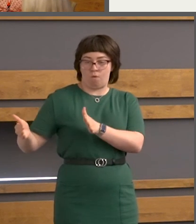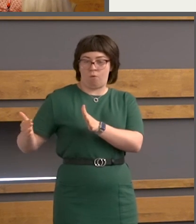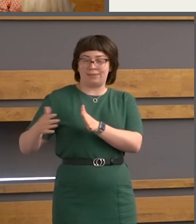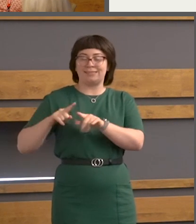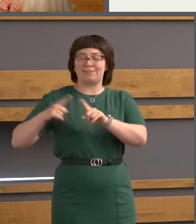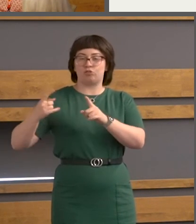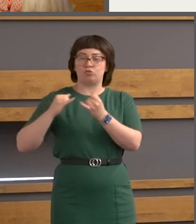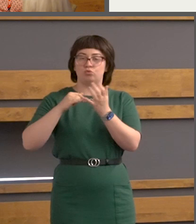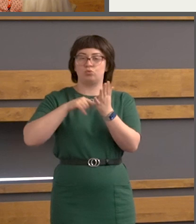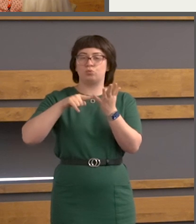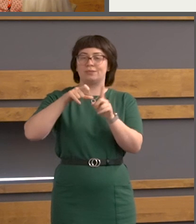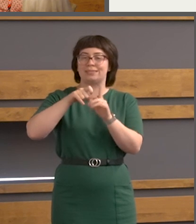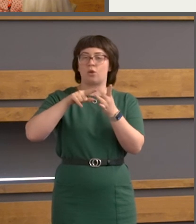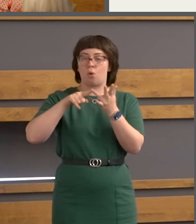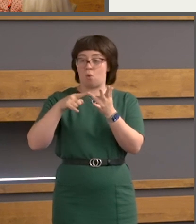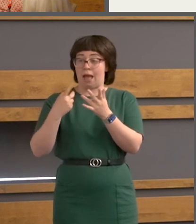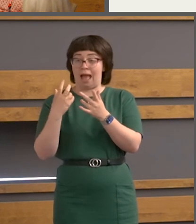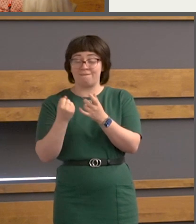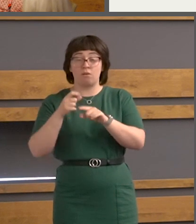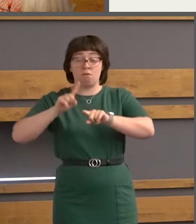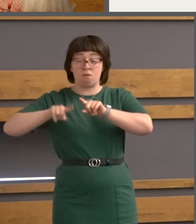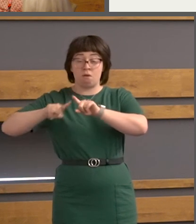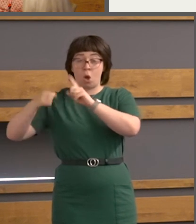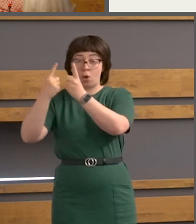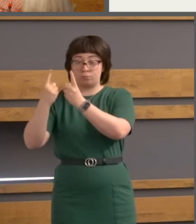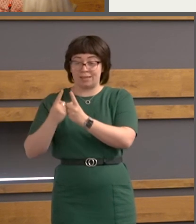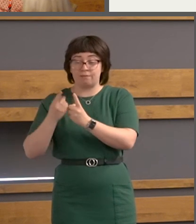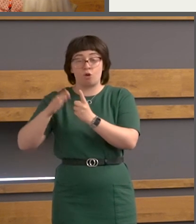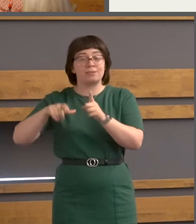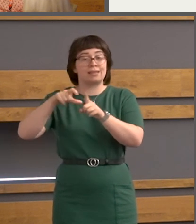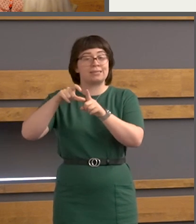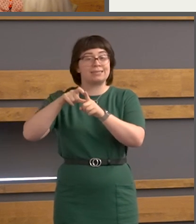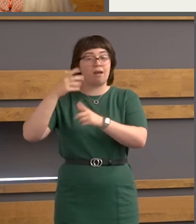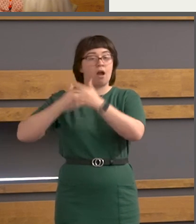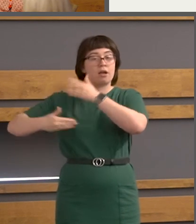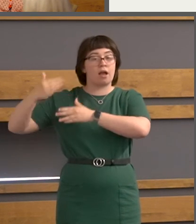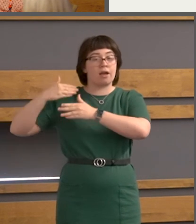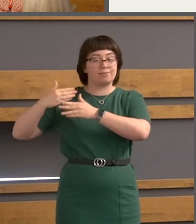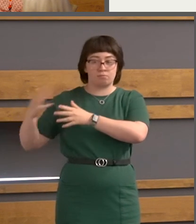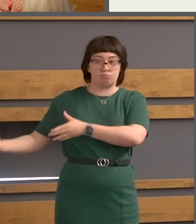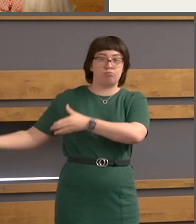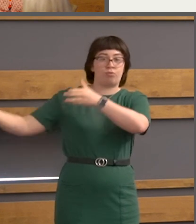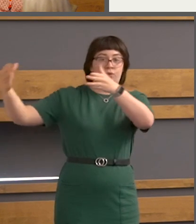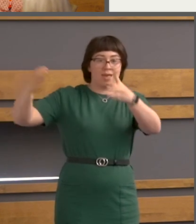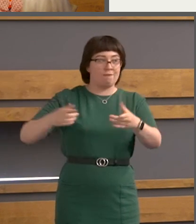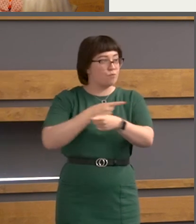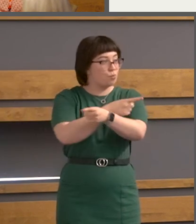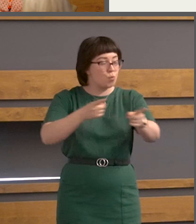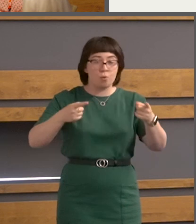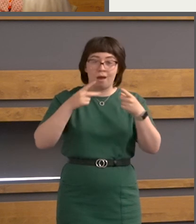where we have objects from the University of Dundee archives and Verdant Works that have been brought here for you to come and have a look at.